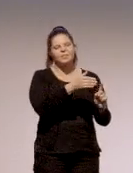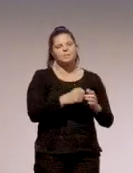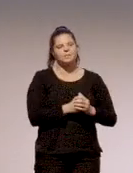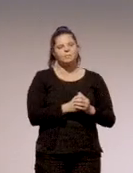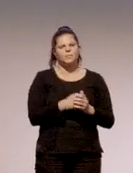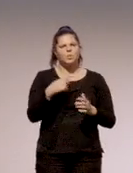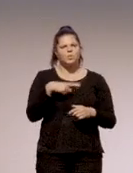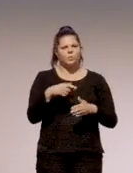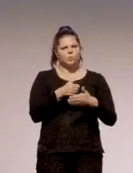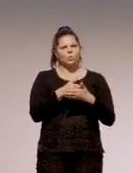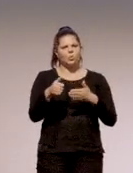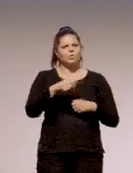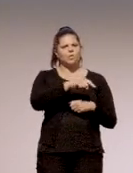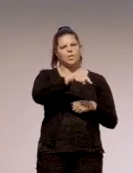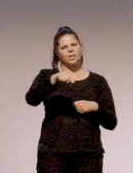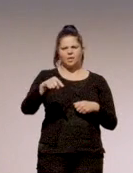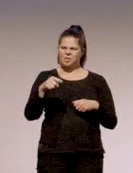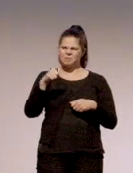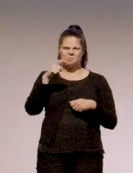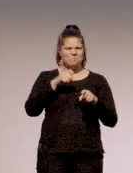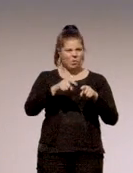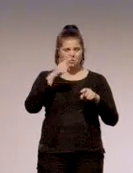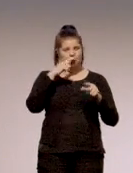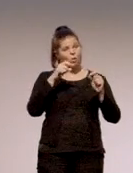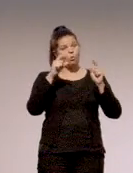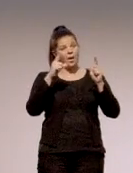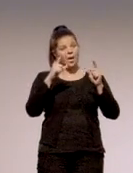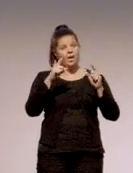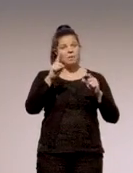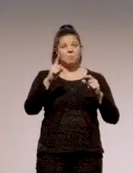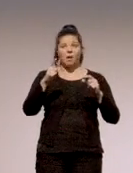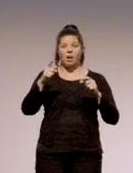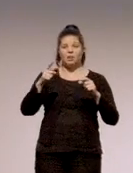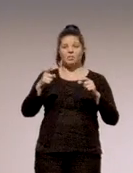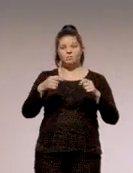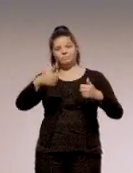are being made, not necessarily at the higher level. And if you can work alongside those individuals, sometimes you can get